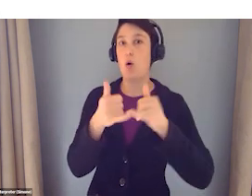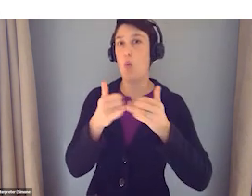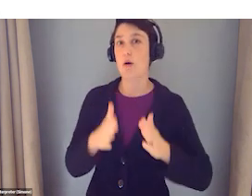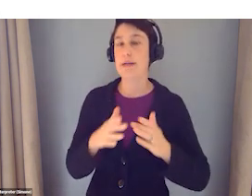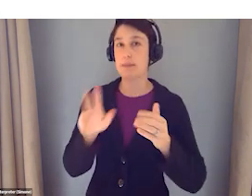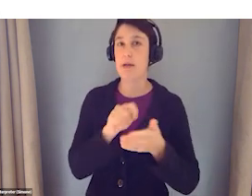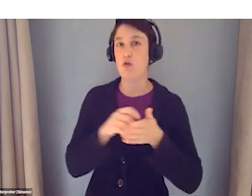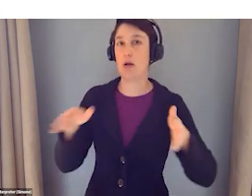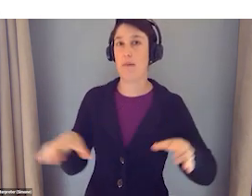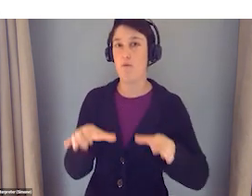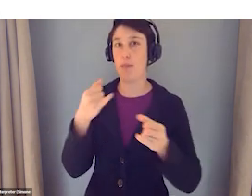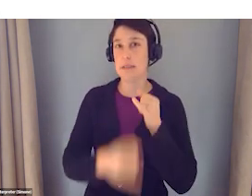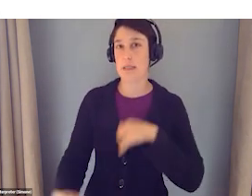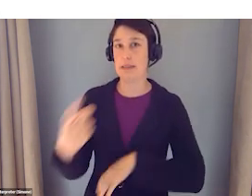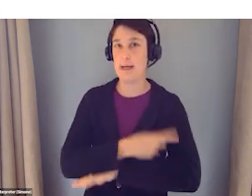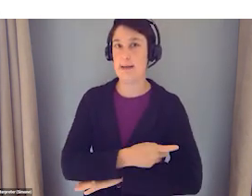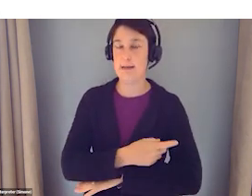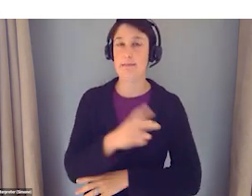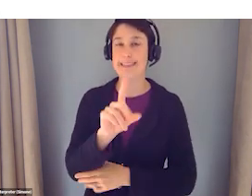That means that document retention requirements